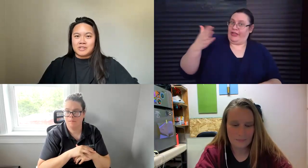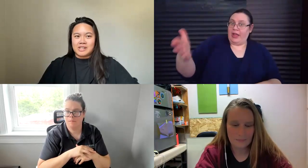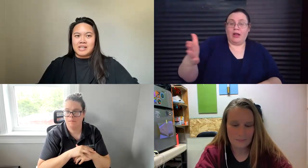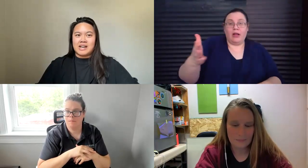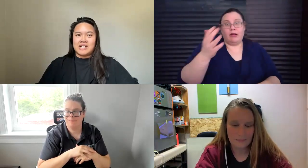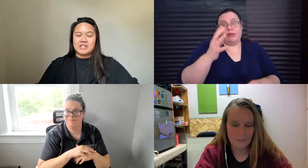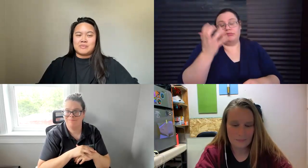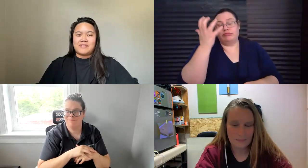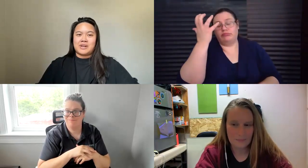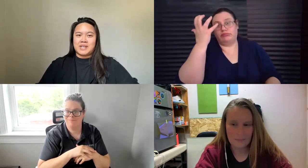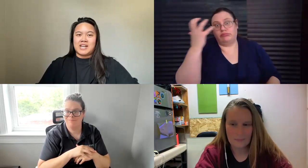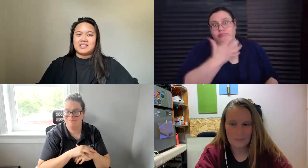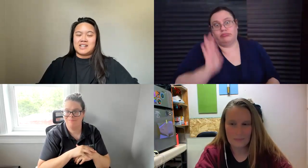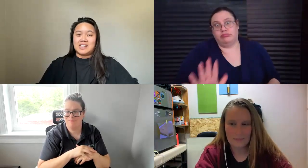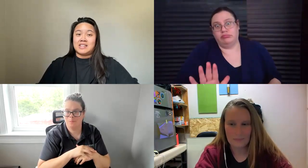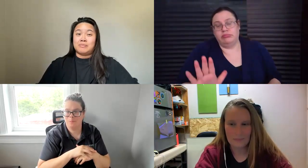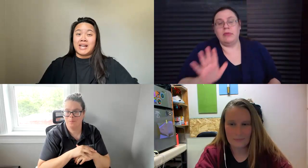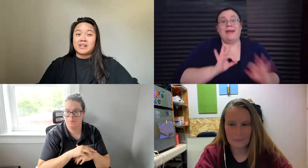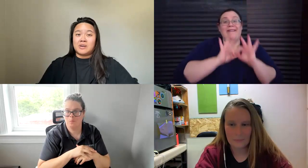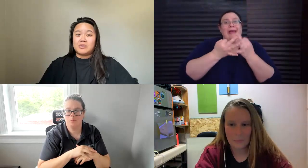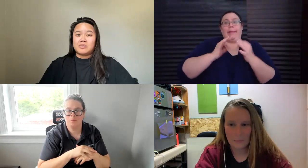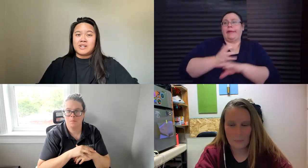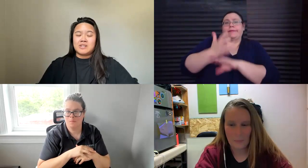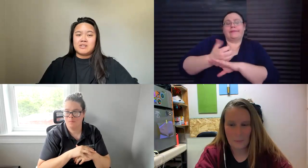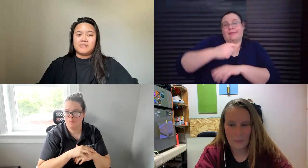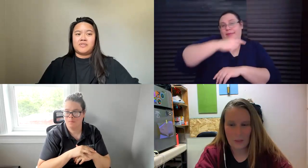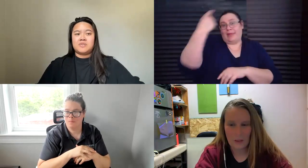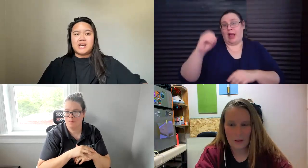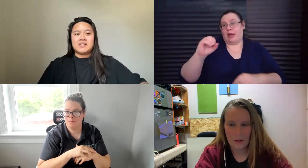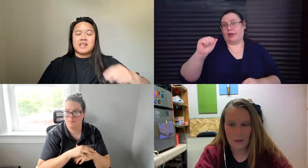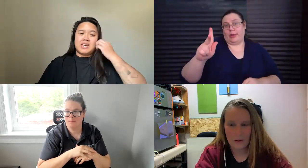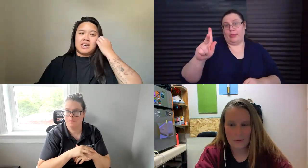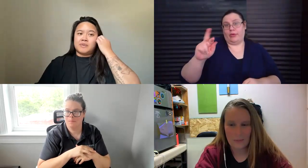My family and I stayed in the black Oak rental for a day days.